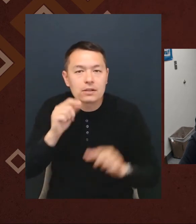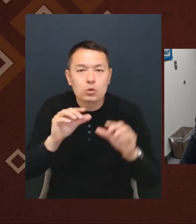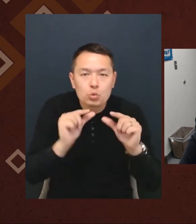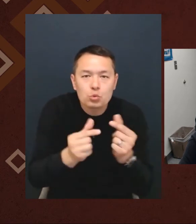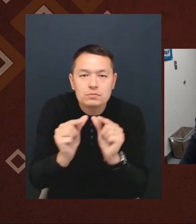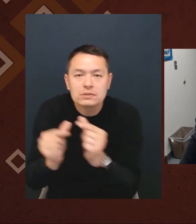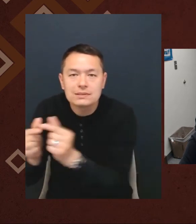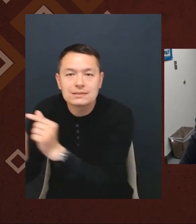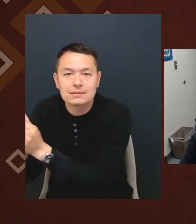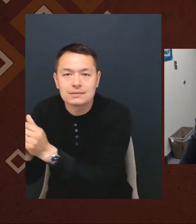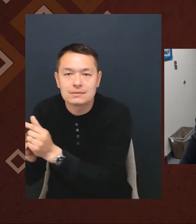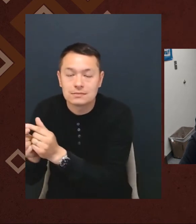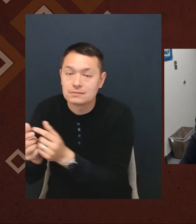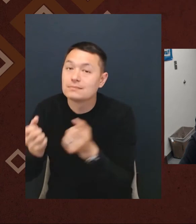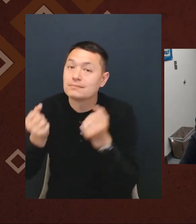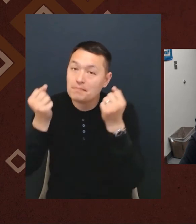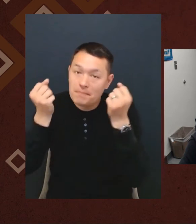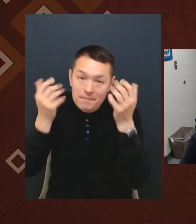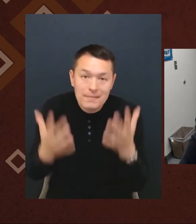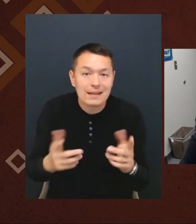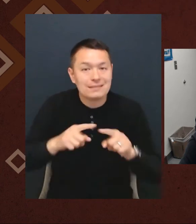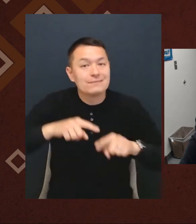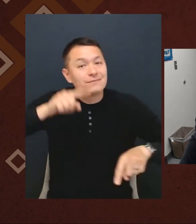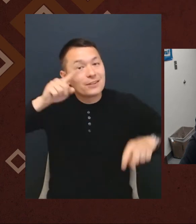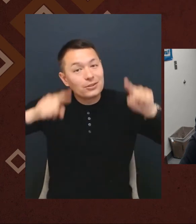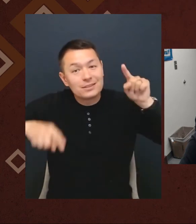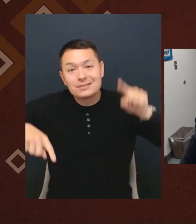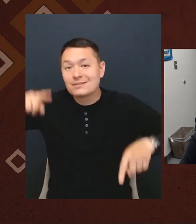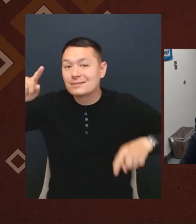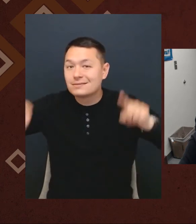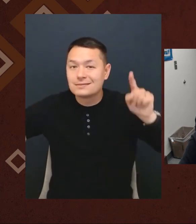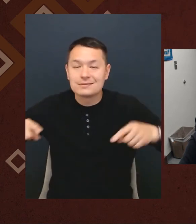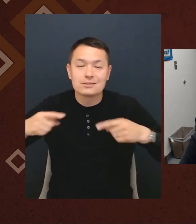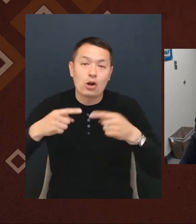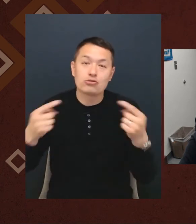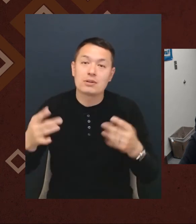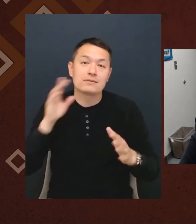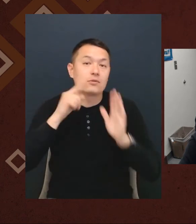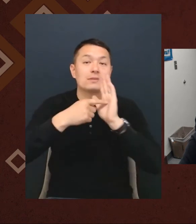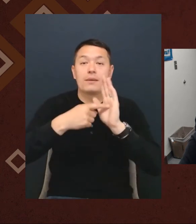there's quite a bit of contrast. For example, if they look at Chinese-Americans,